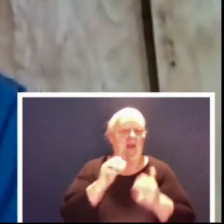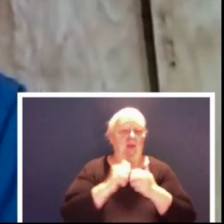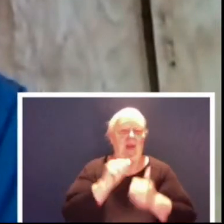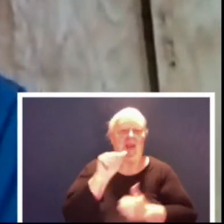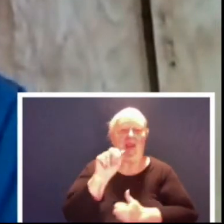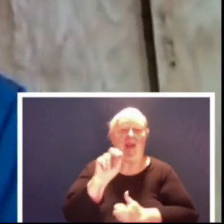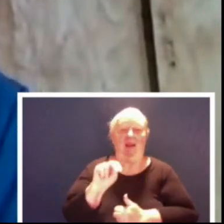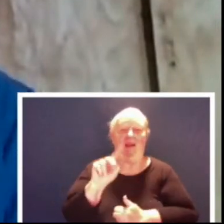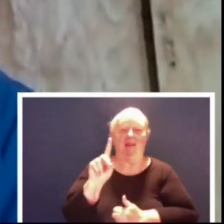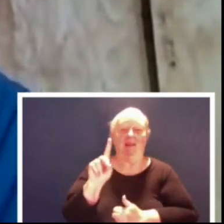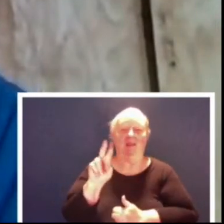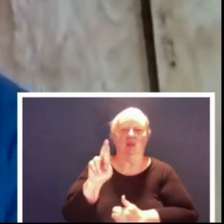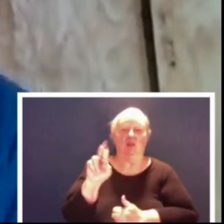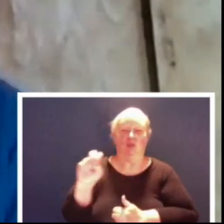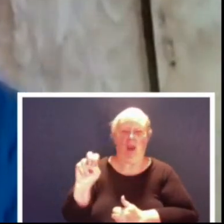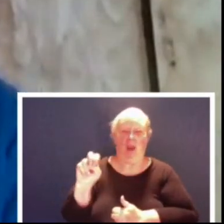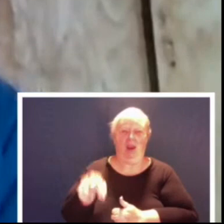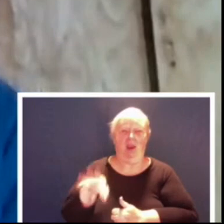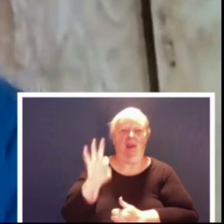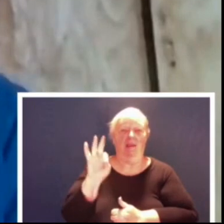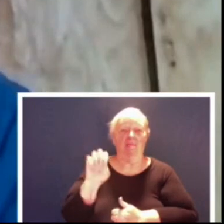Thank you and good evening from TEDxSnoIsleLibraries.